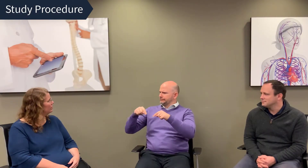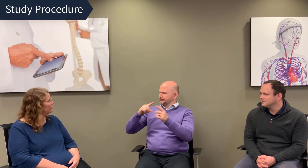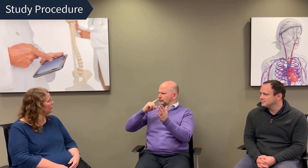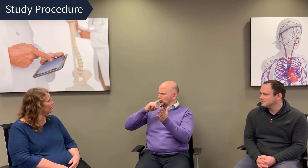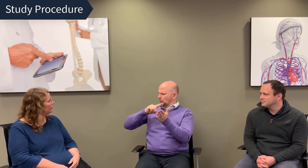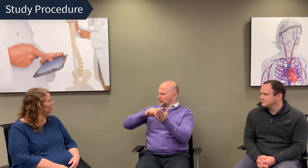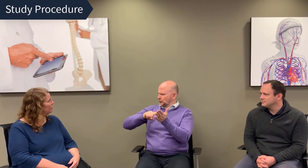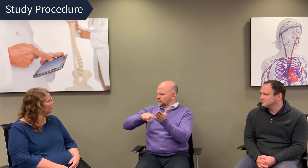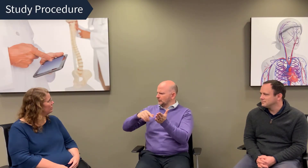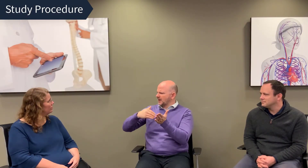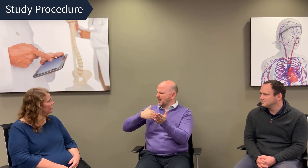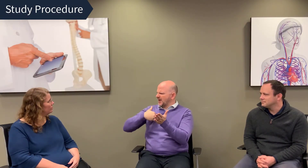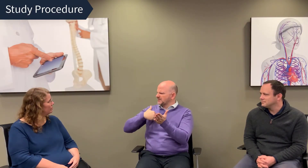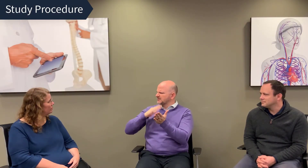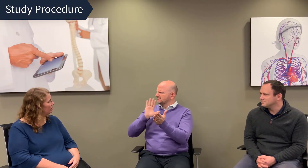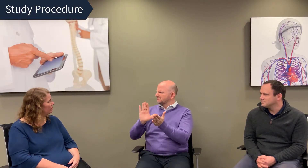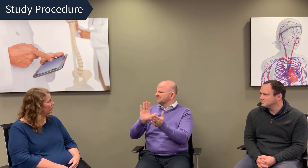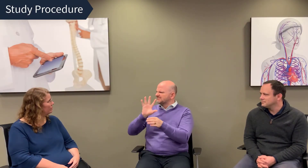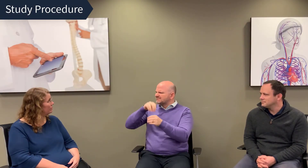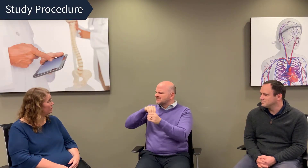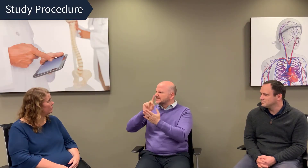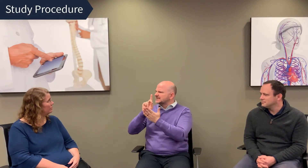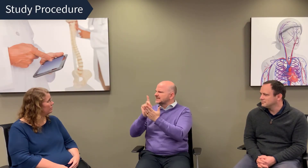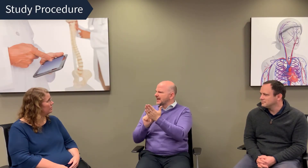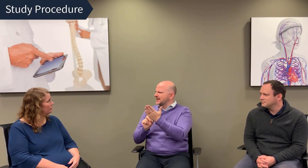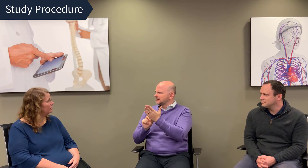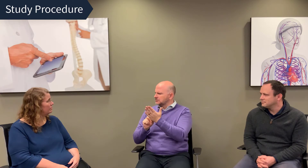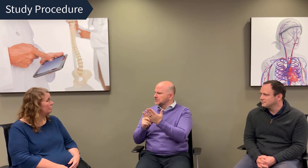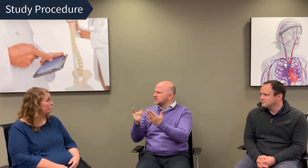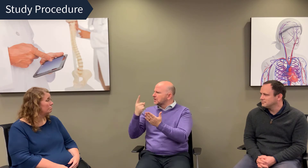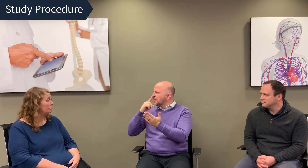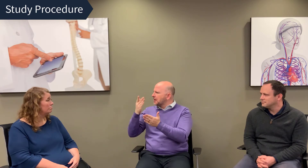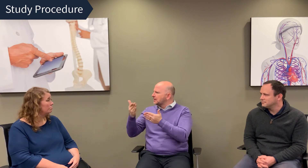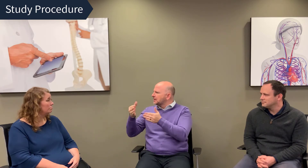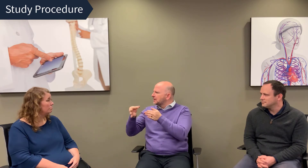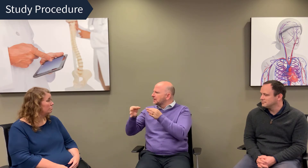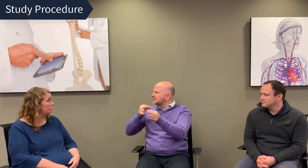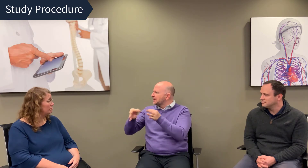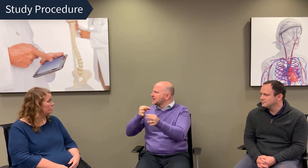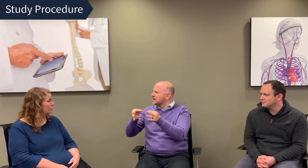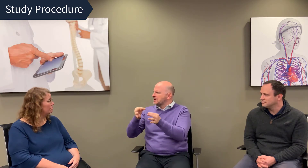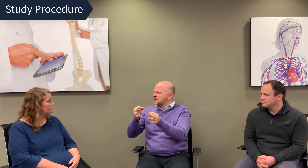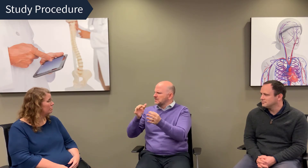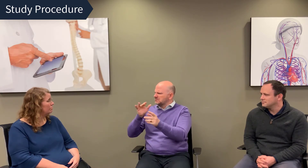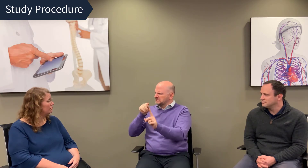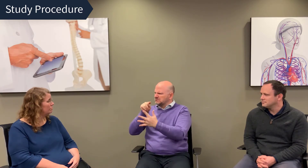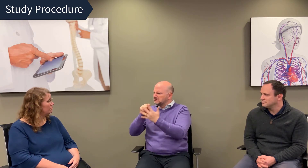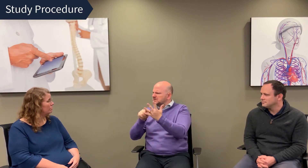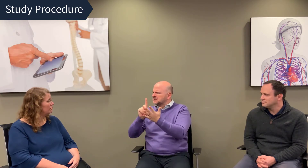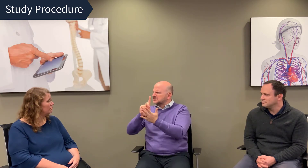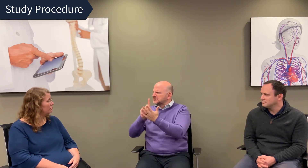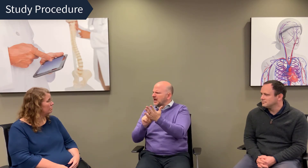So with this research project, it had its own design. Do you mind telling us a little bit about that unique design?